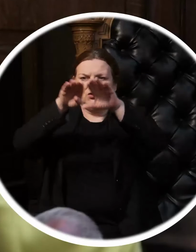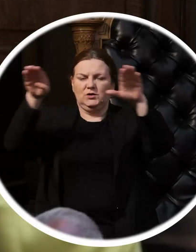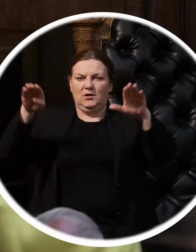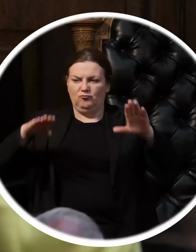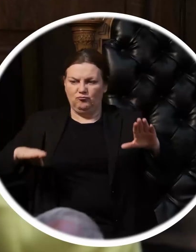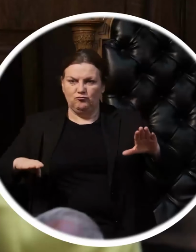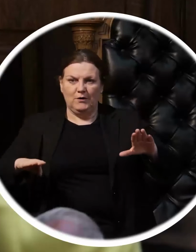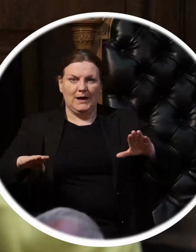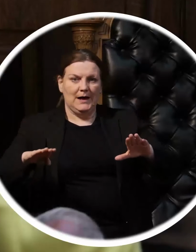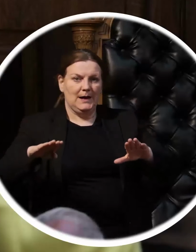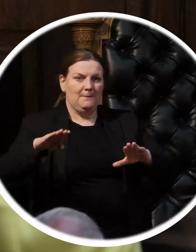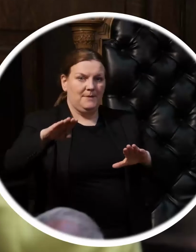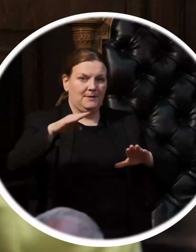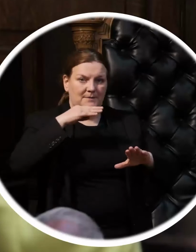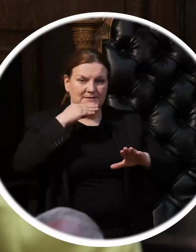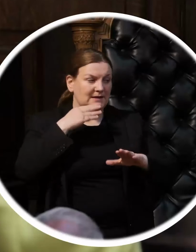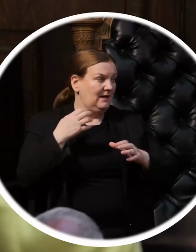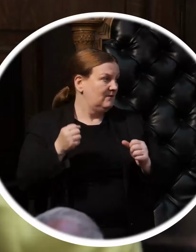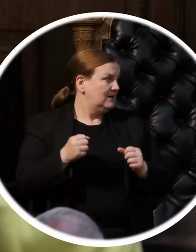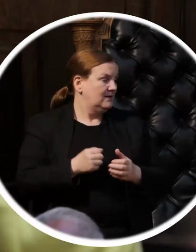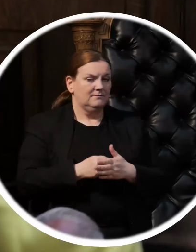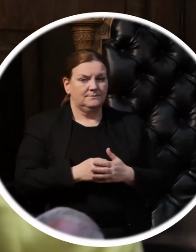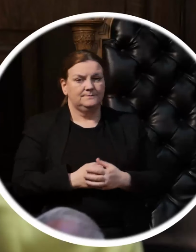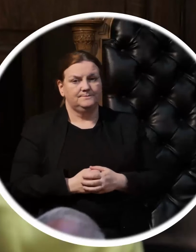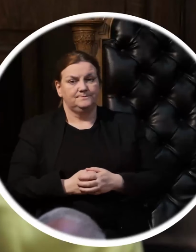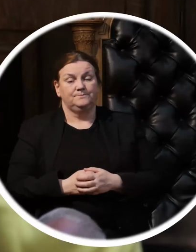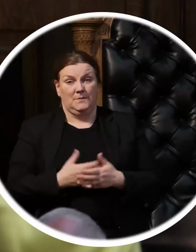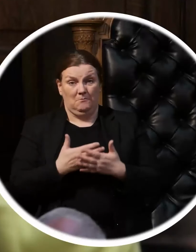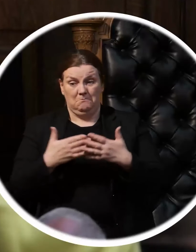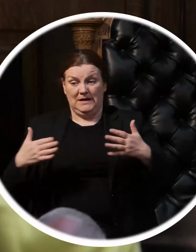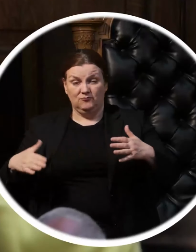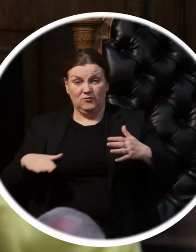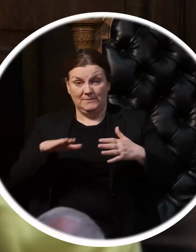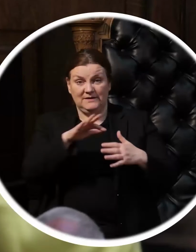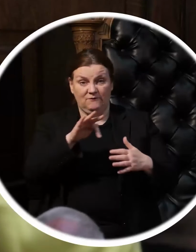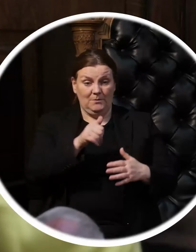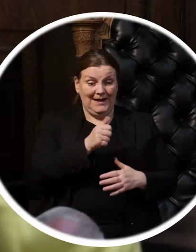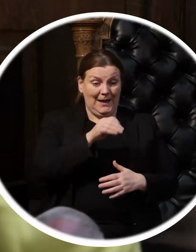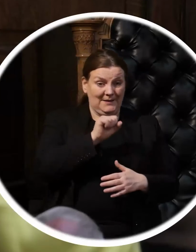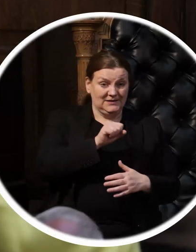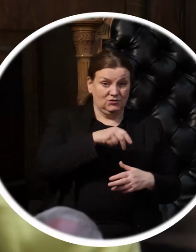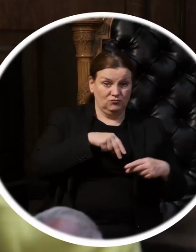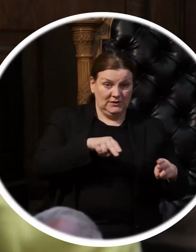So it was gently sloping all the way from Amiens Street all the way up to the top level.